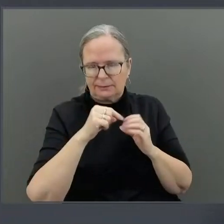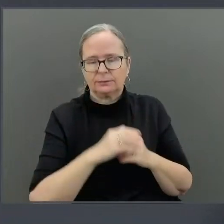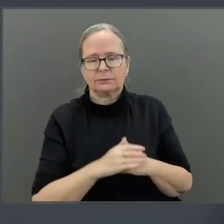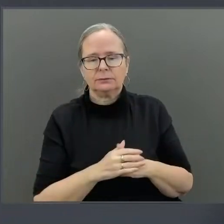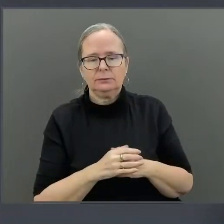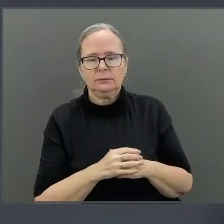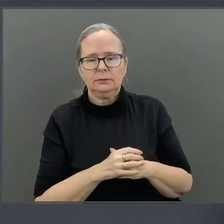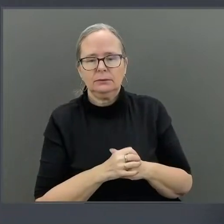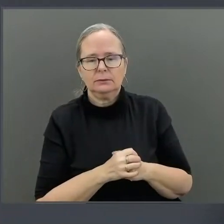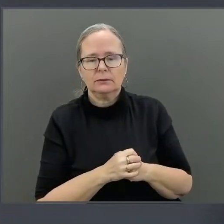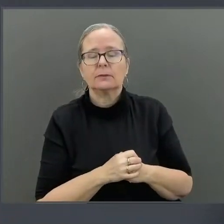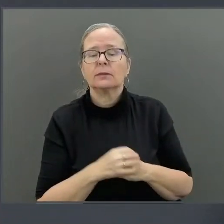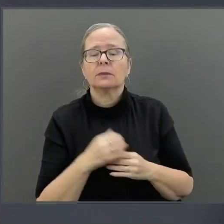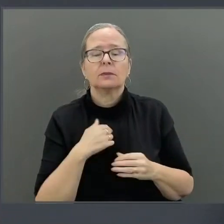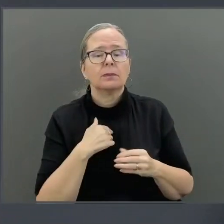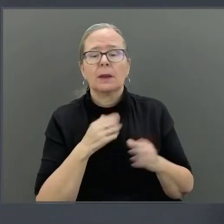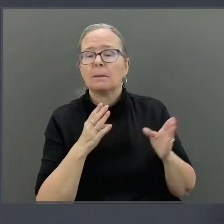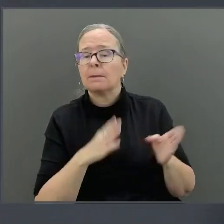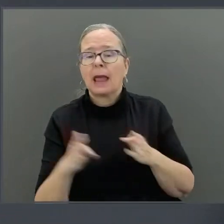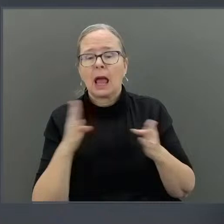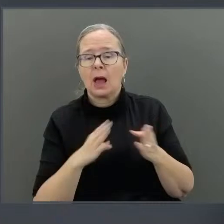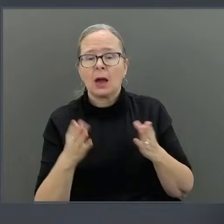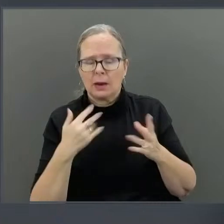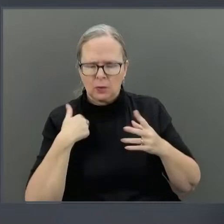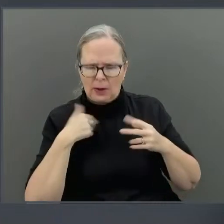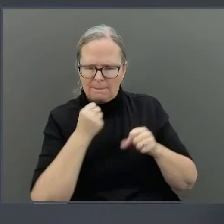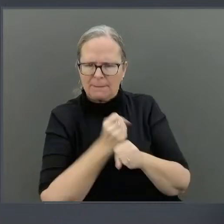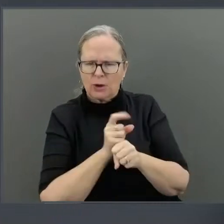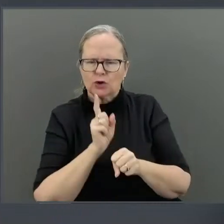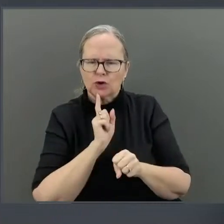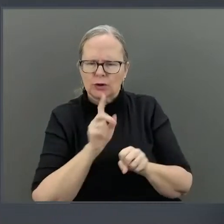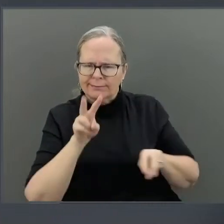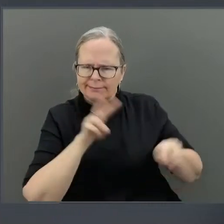be reviewing this incident and applying it to how we do our asset management across the entire